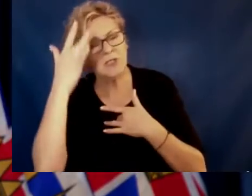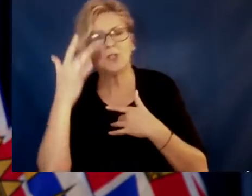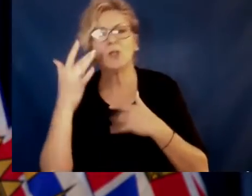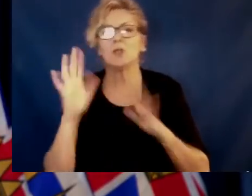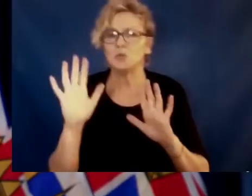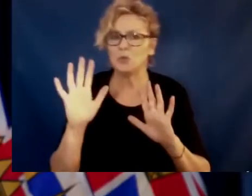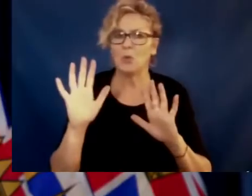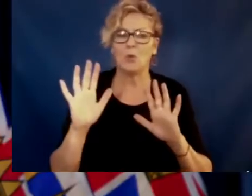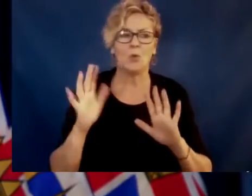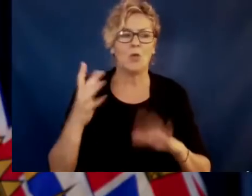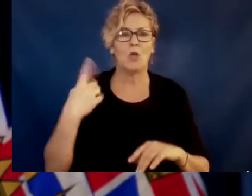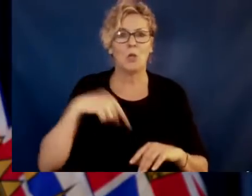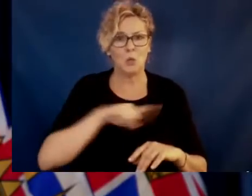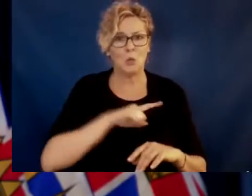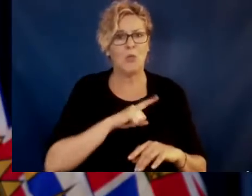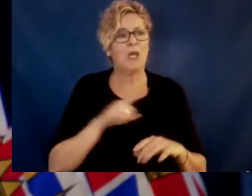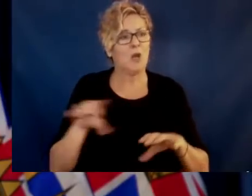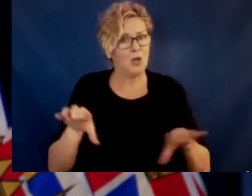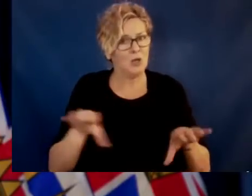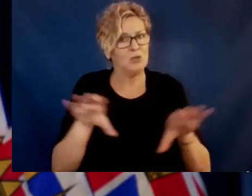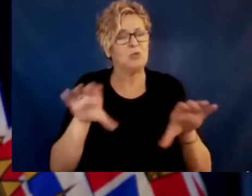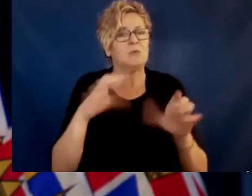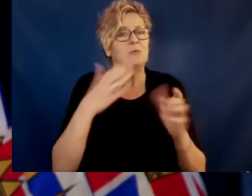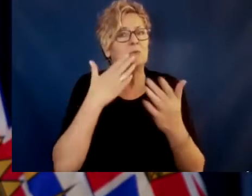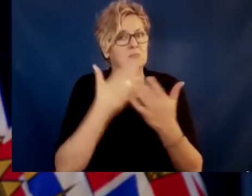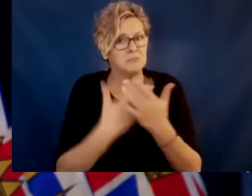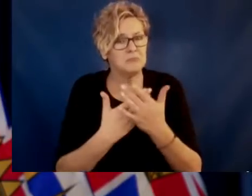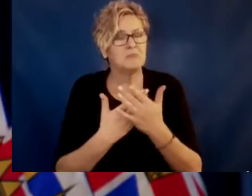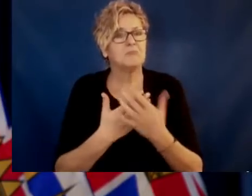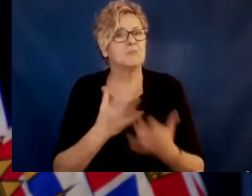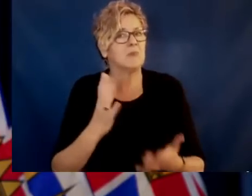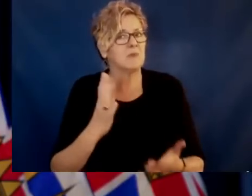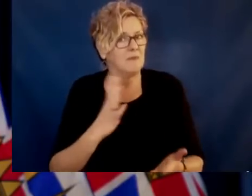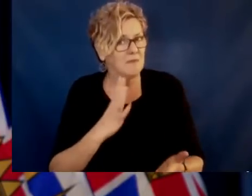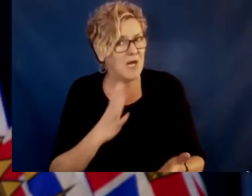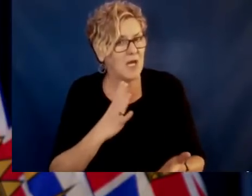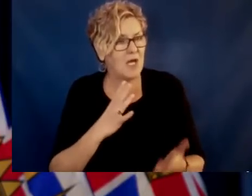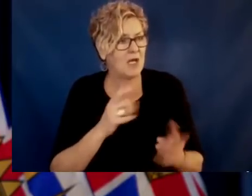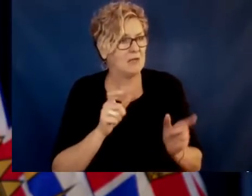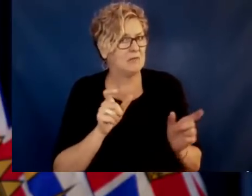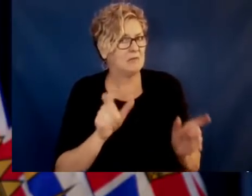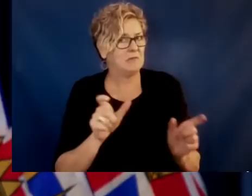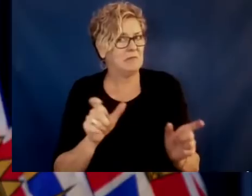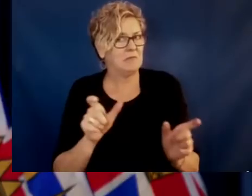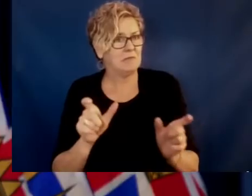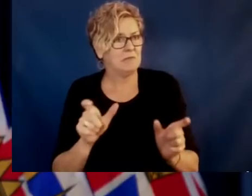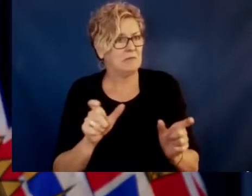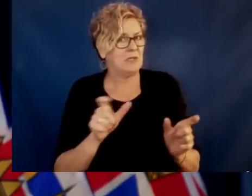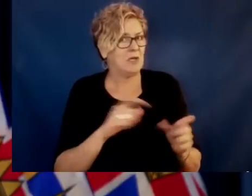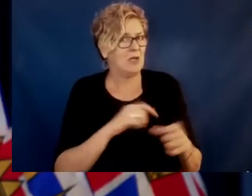Right now we're holding our own, but we need to be cautious and we need to maintain those little